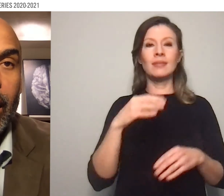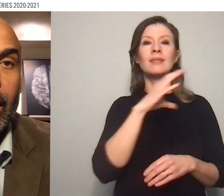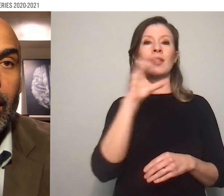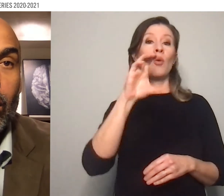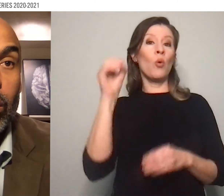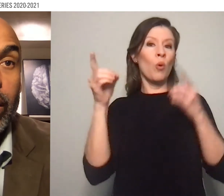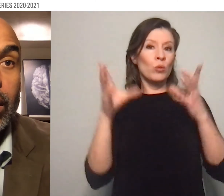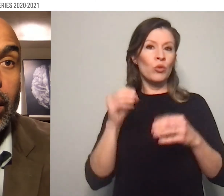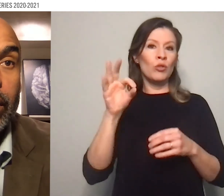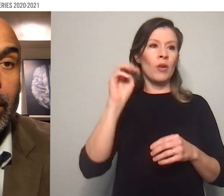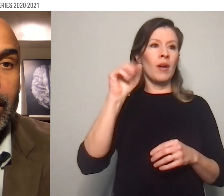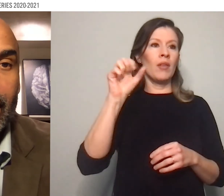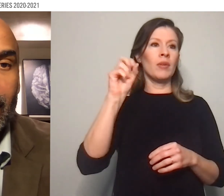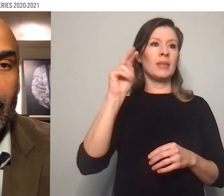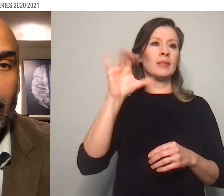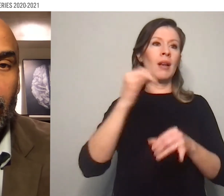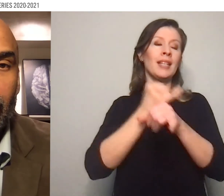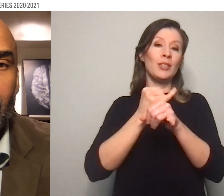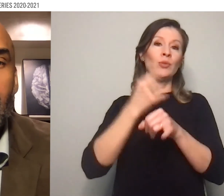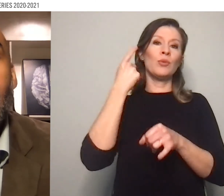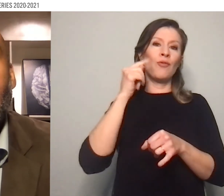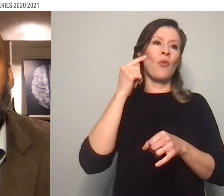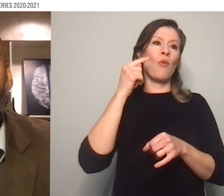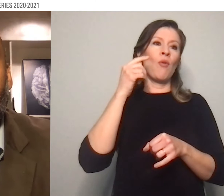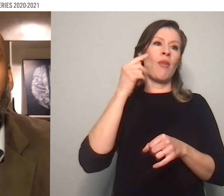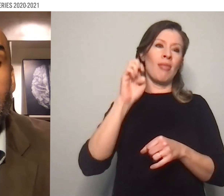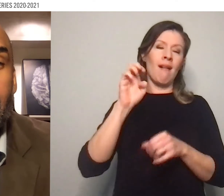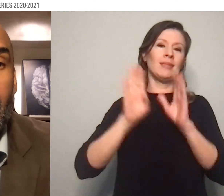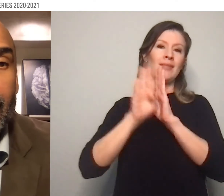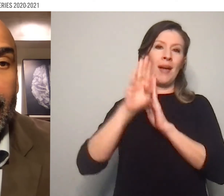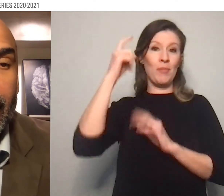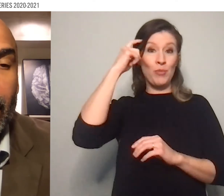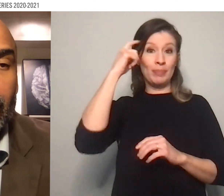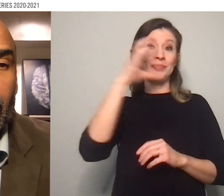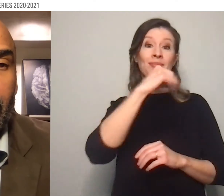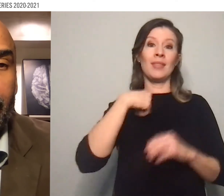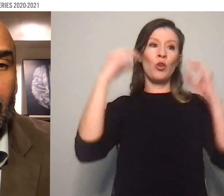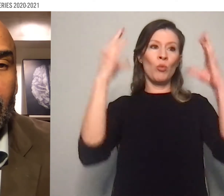and Co-Director of the Masonic Institute of the Developing Brain, I'm also a professor in